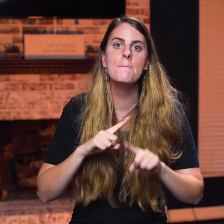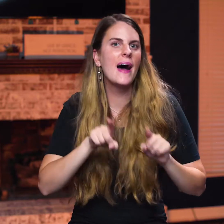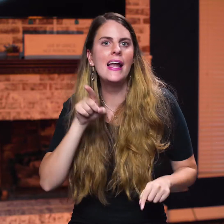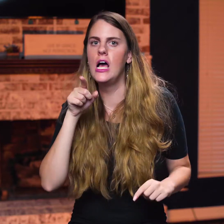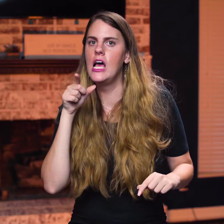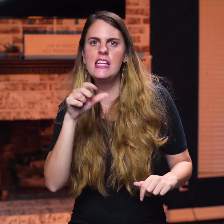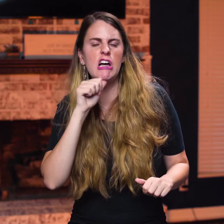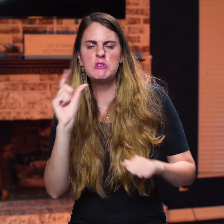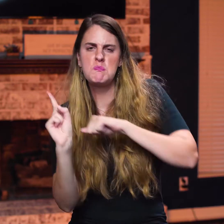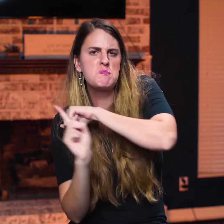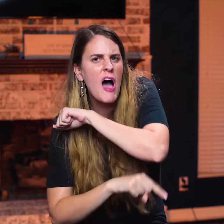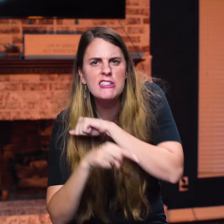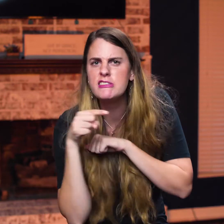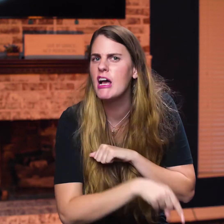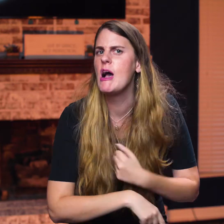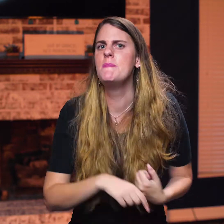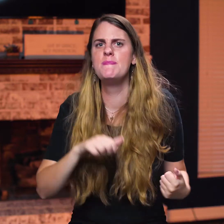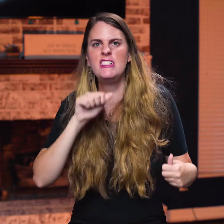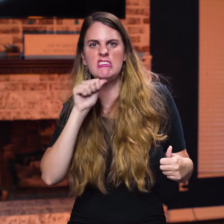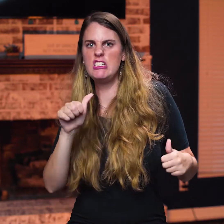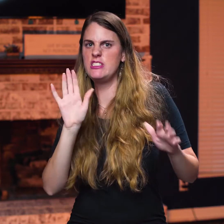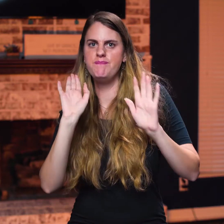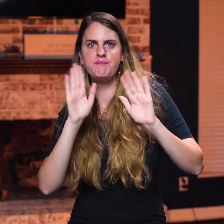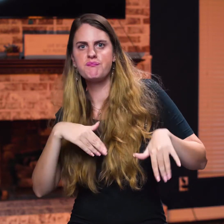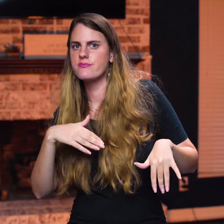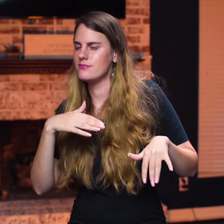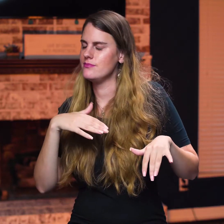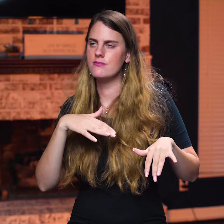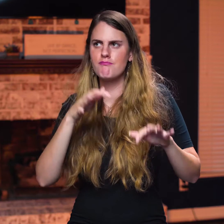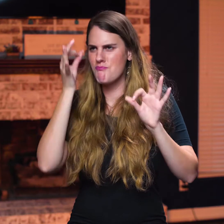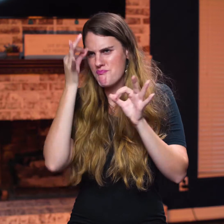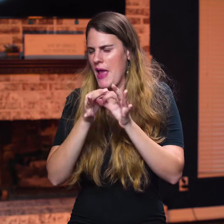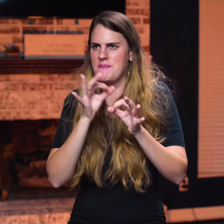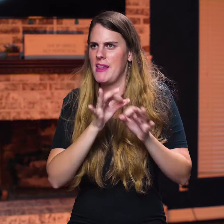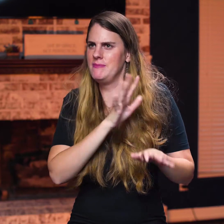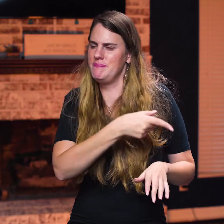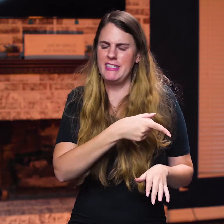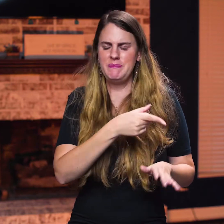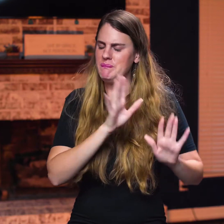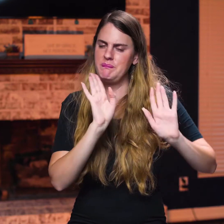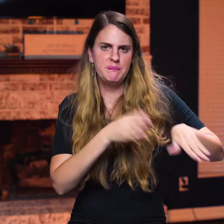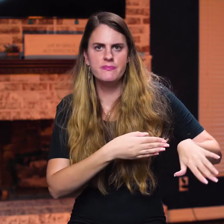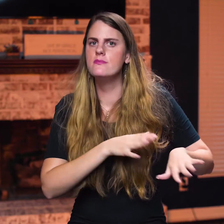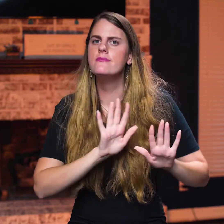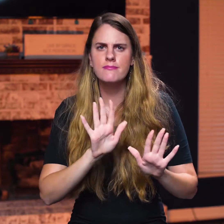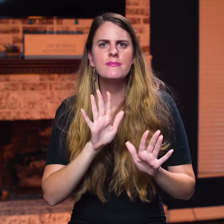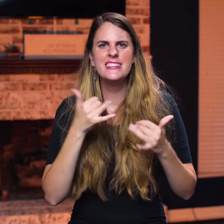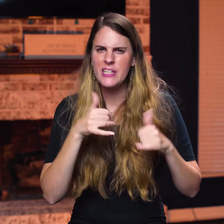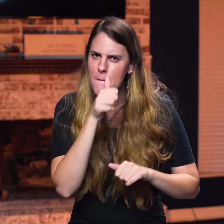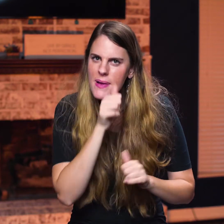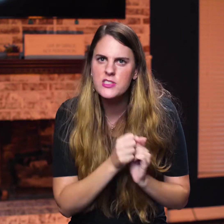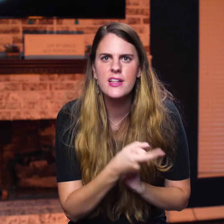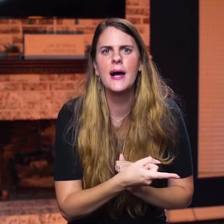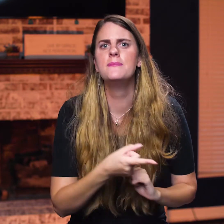He doesn’t rebuke or punish him for acting faithlessly.